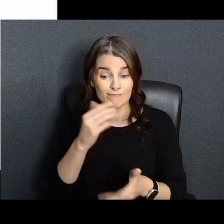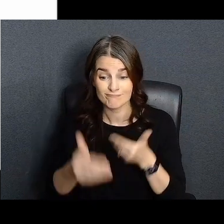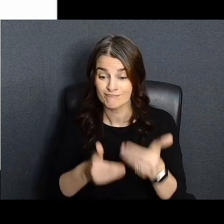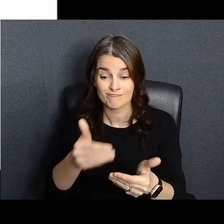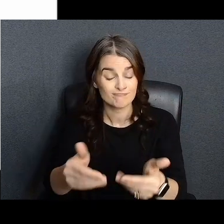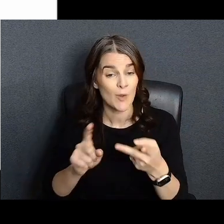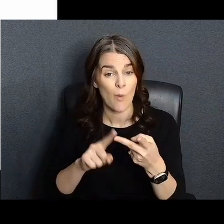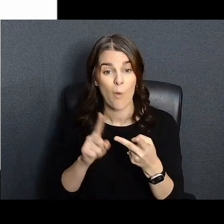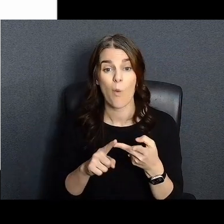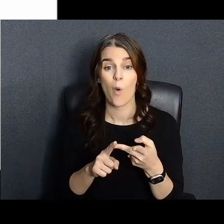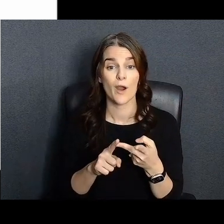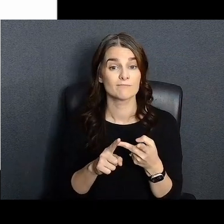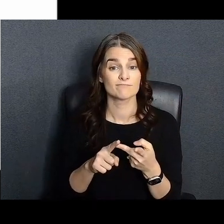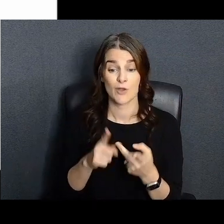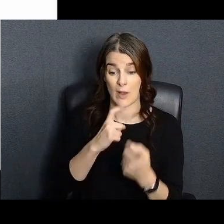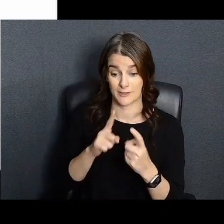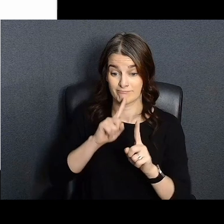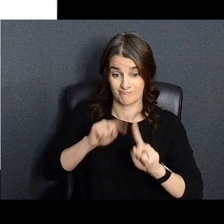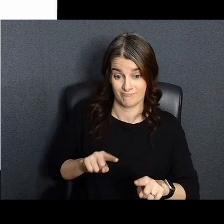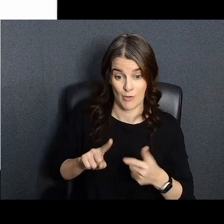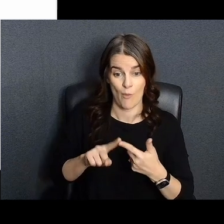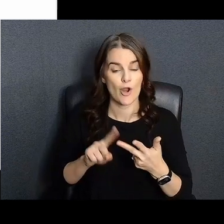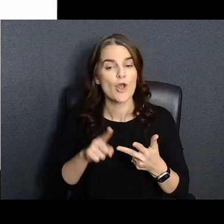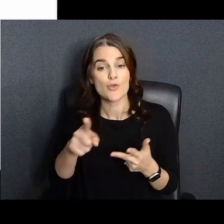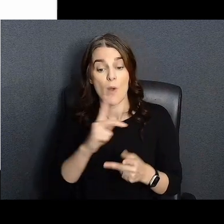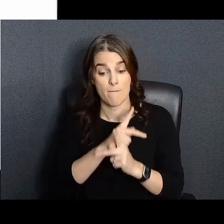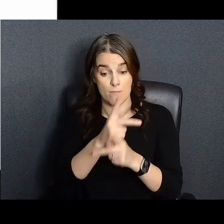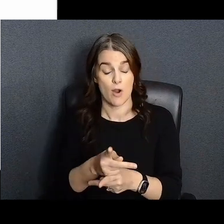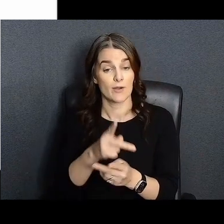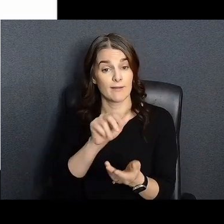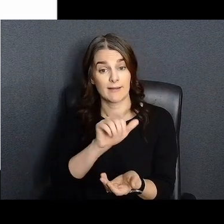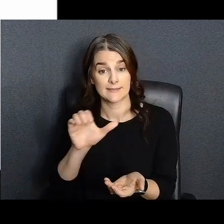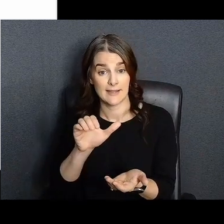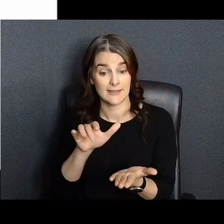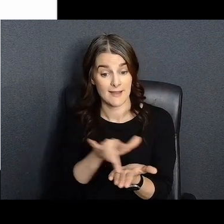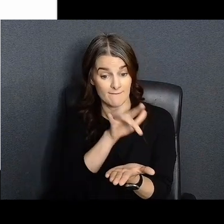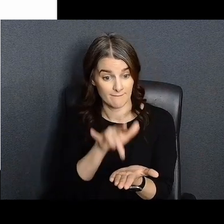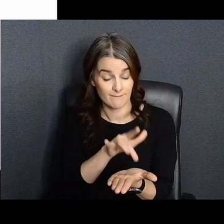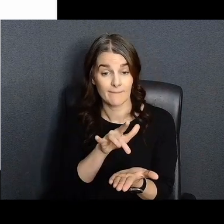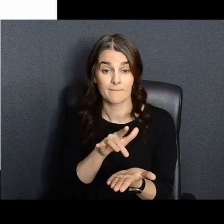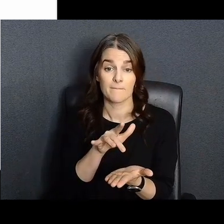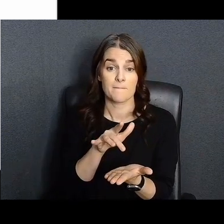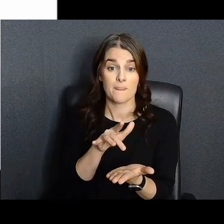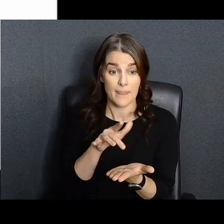Or if you borrow an AAC device or an iPad with apps on it from the TechOWL lending library,